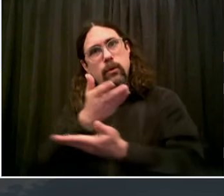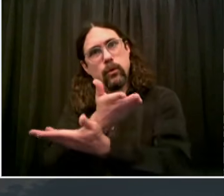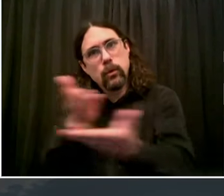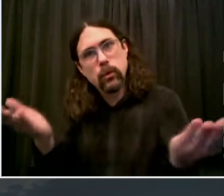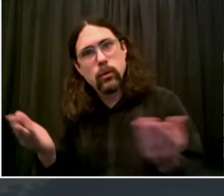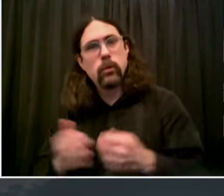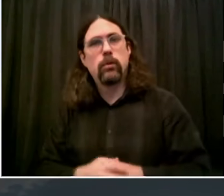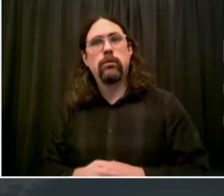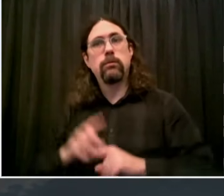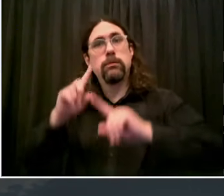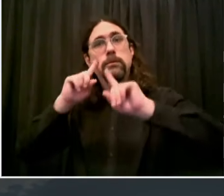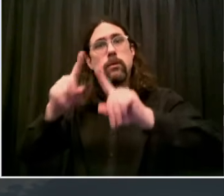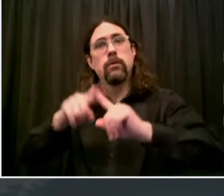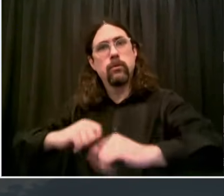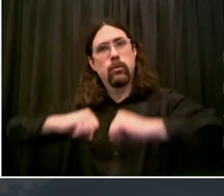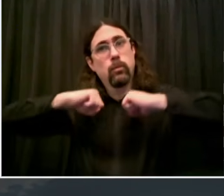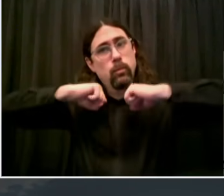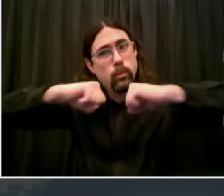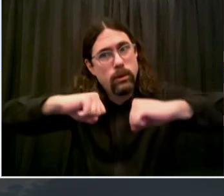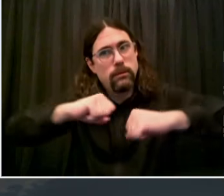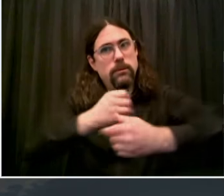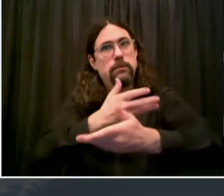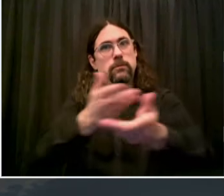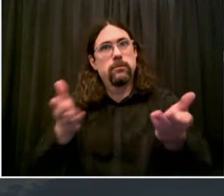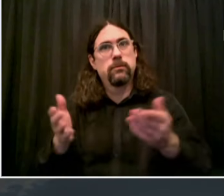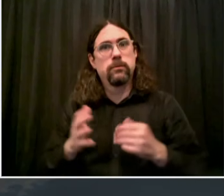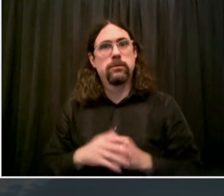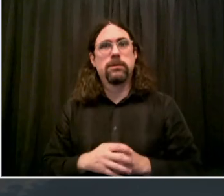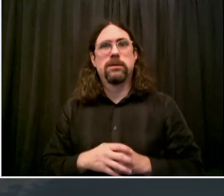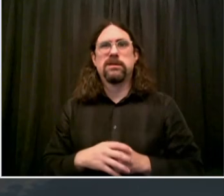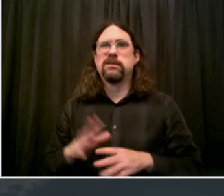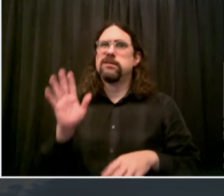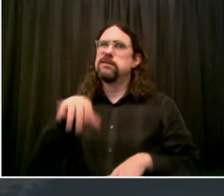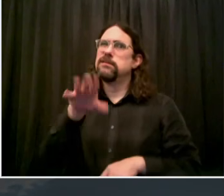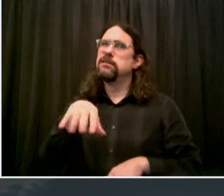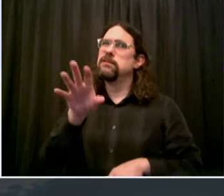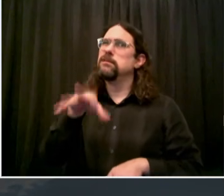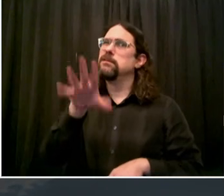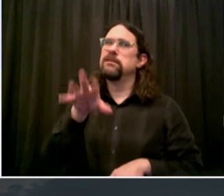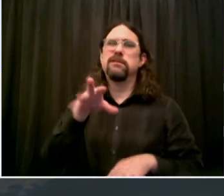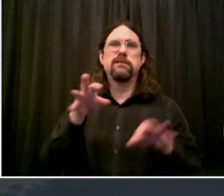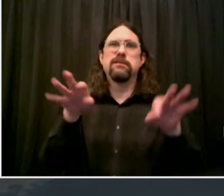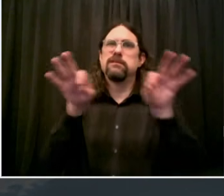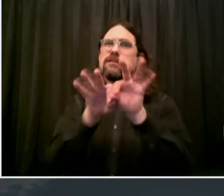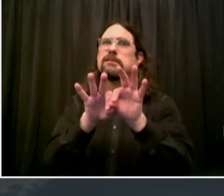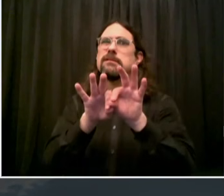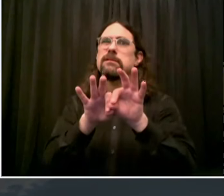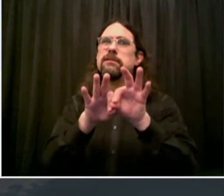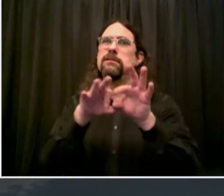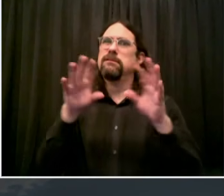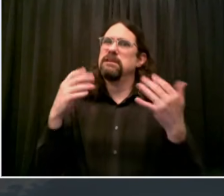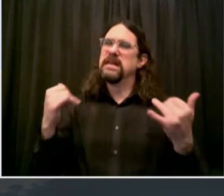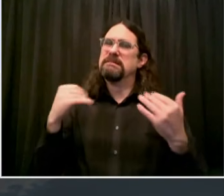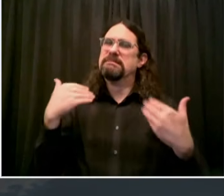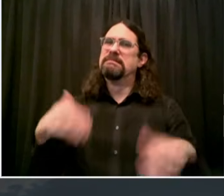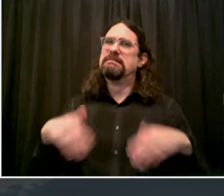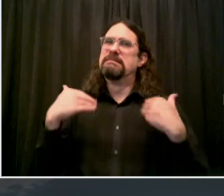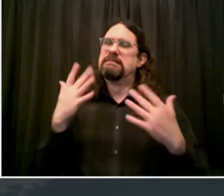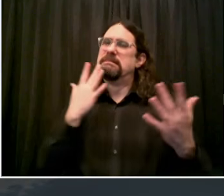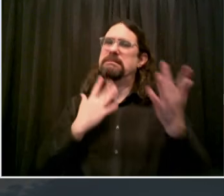EVERYONE IN THIS CITY, BECAUSE EVERYONE IN THIS CITY WHO'S ABLE TO GIVE BLOOD CAN GIVE BLOOD AND MAKE SUCH A BIG